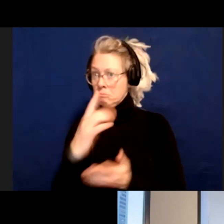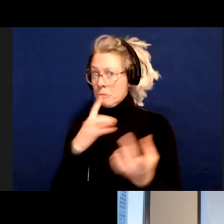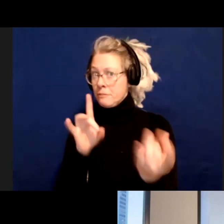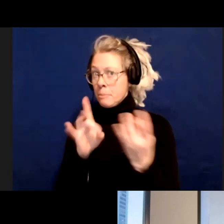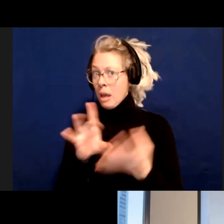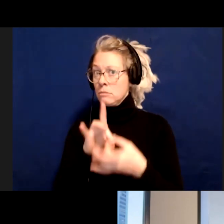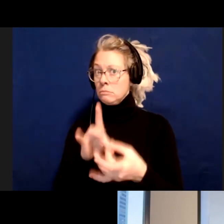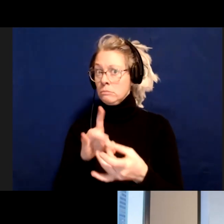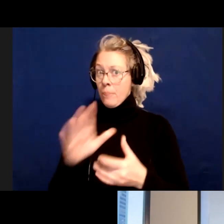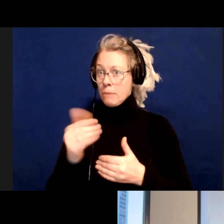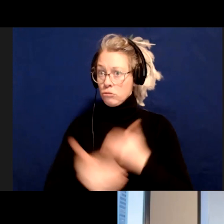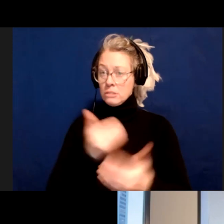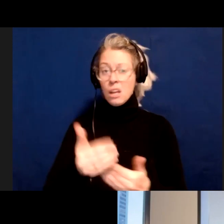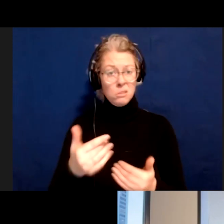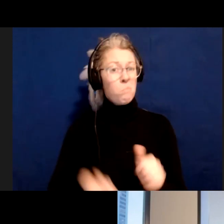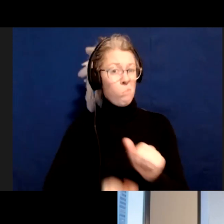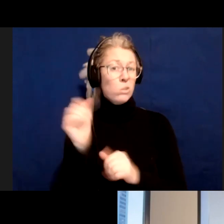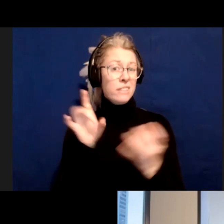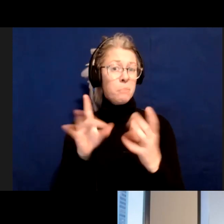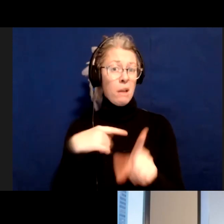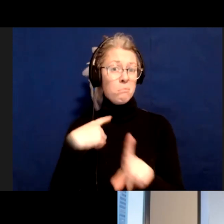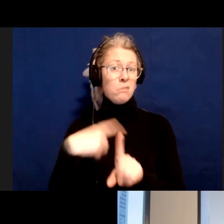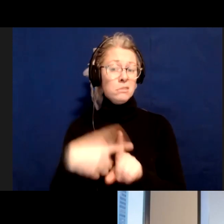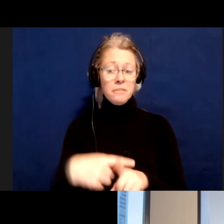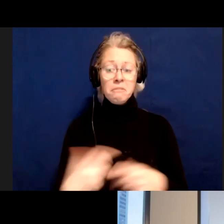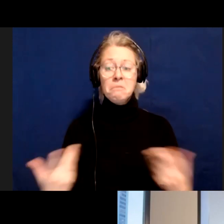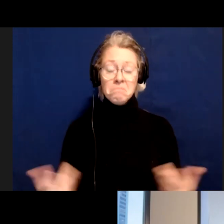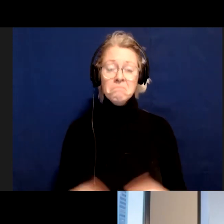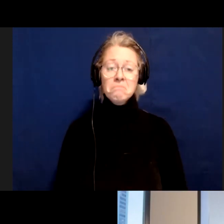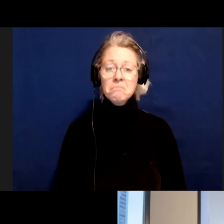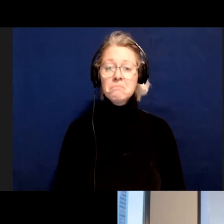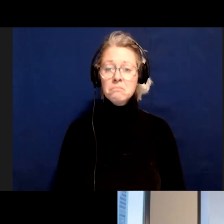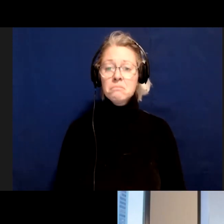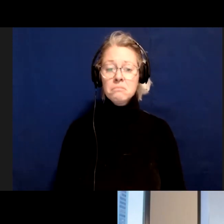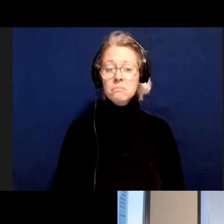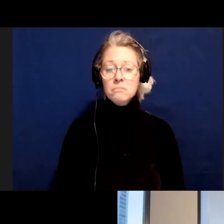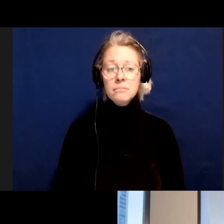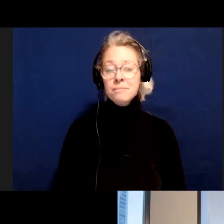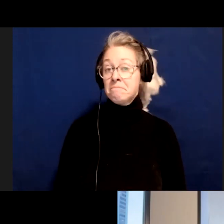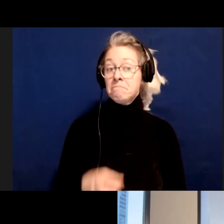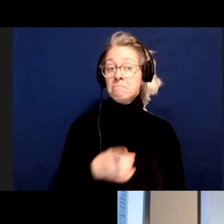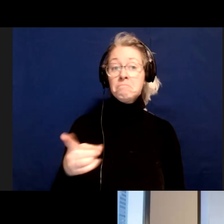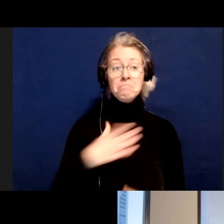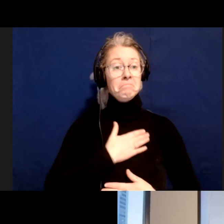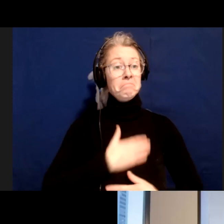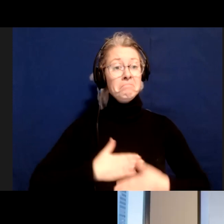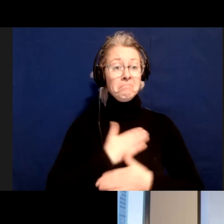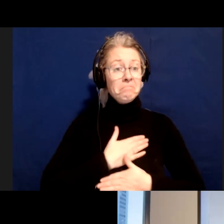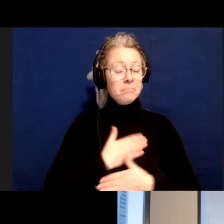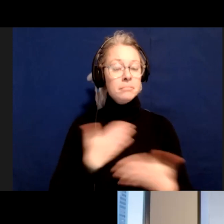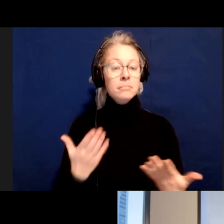received pretty positive feedback from clients on that experience. We're working right now